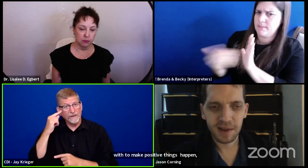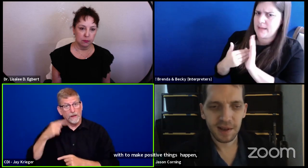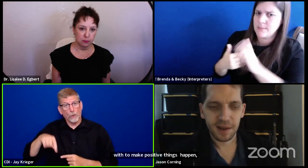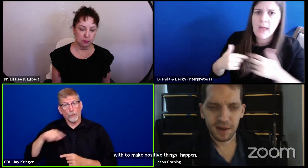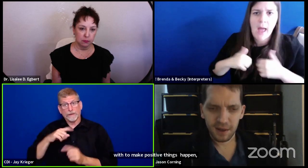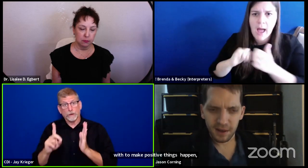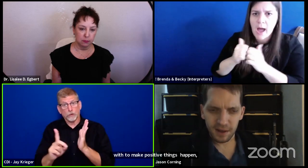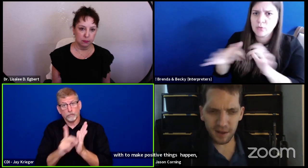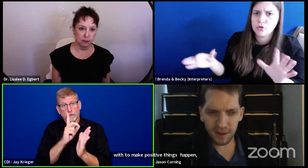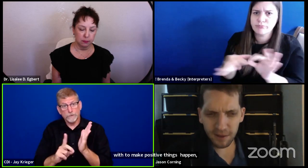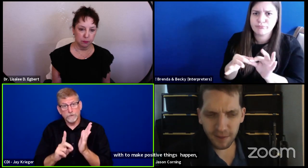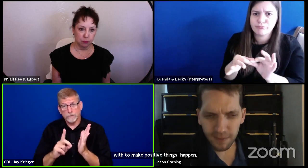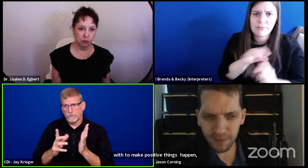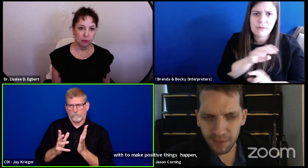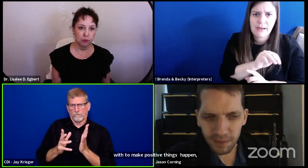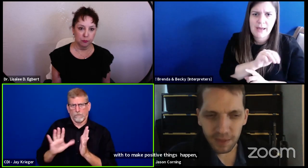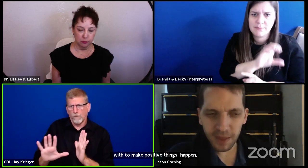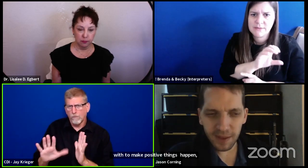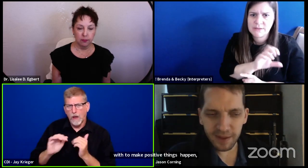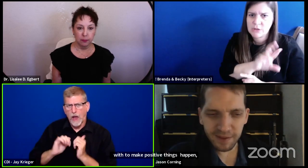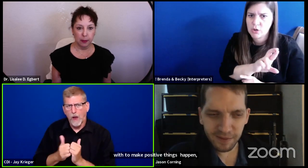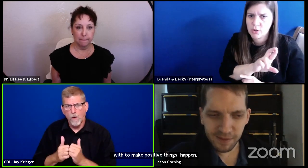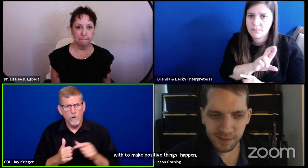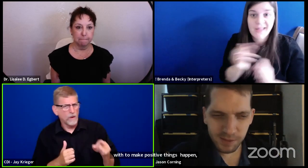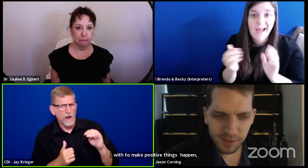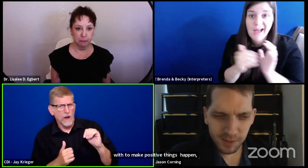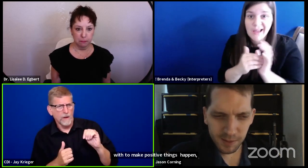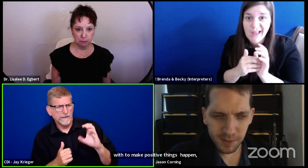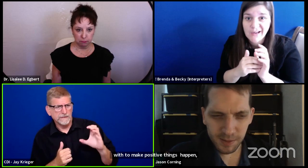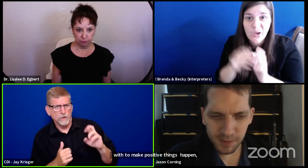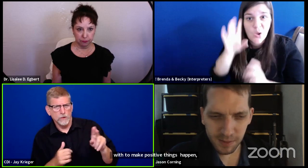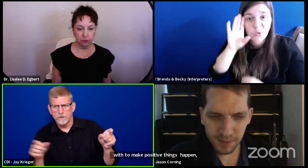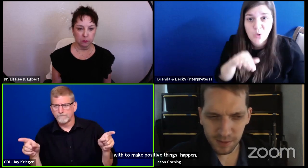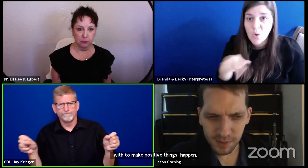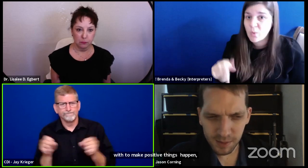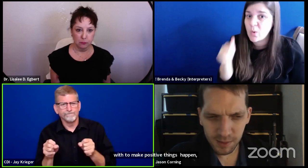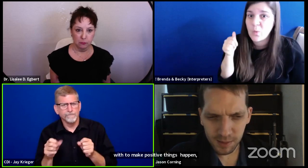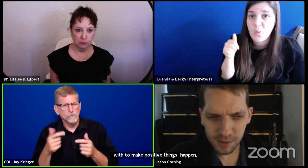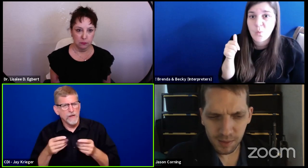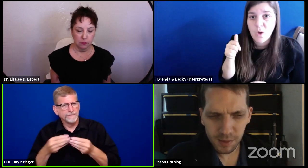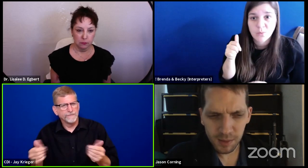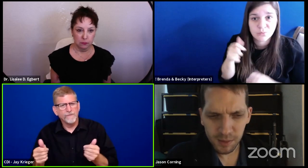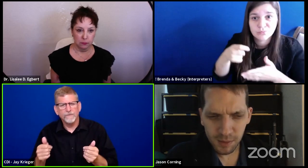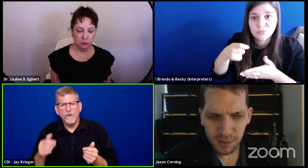And also knowing it's not going to cost them anything and it's going to be as hassle free